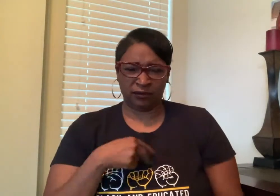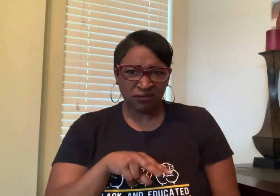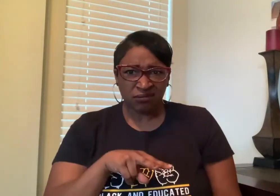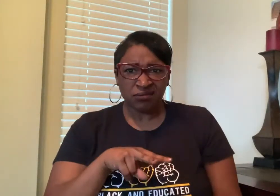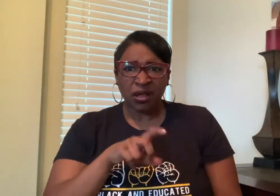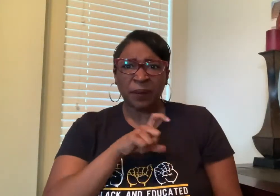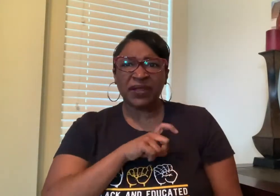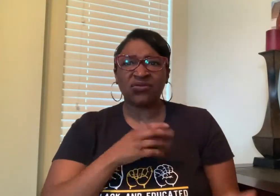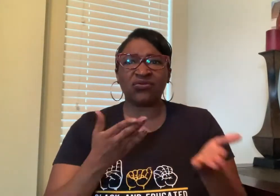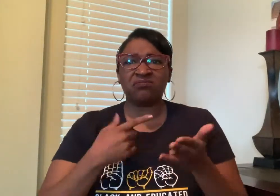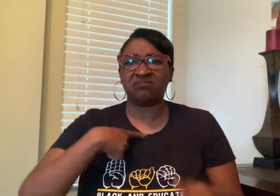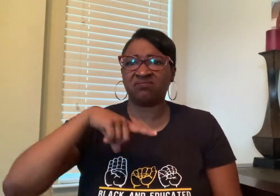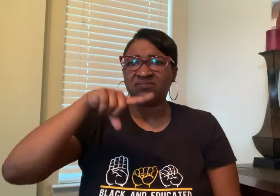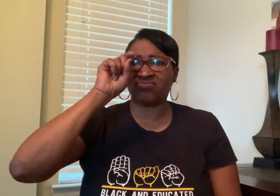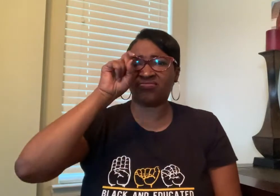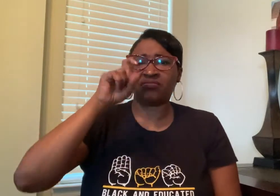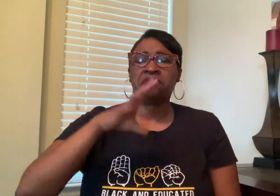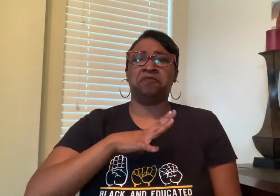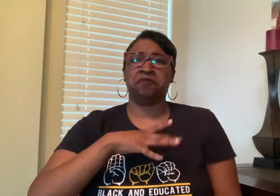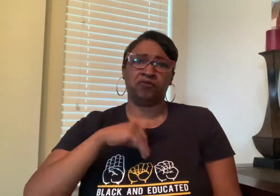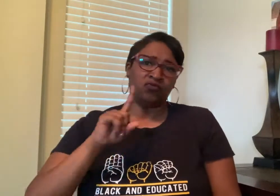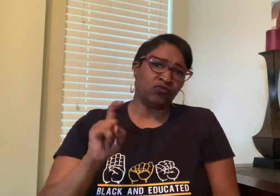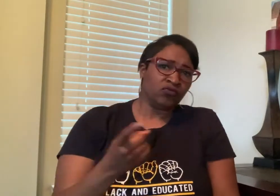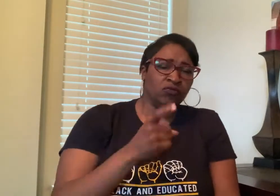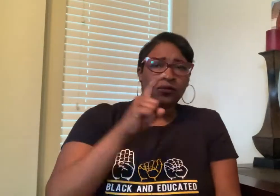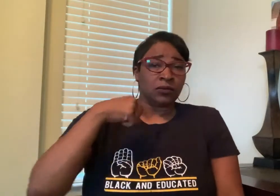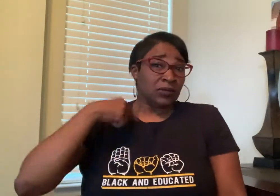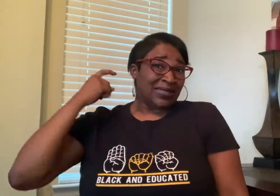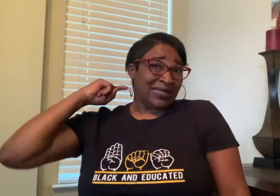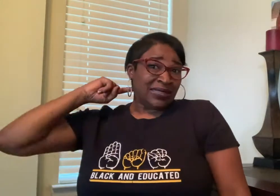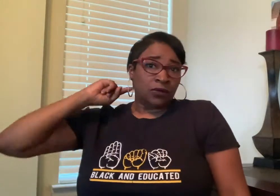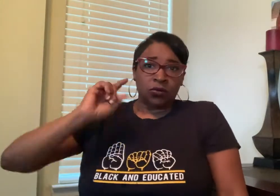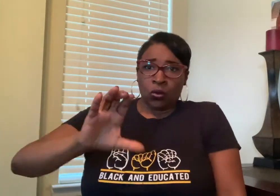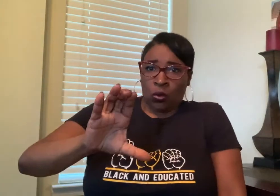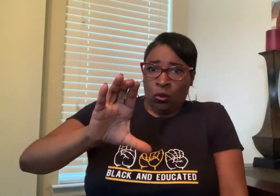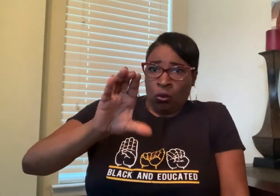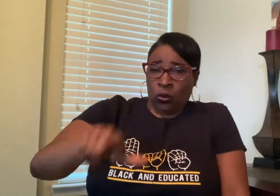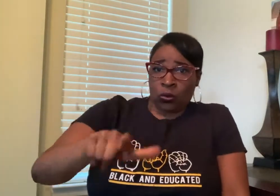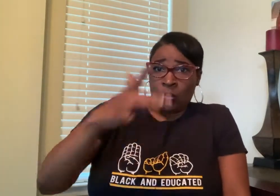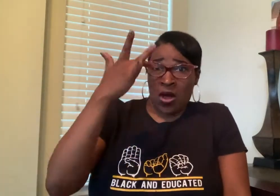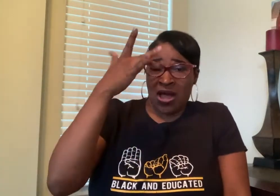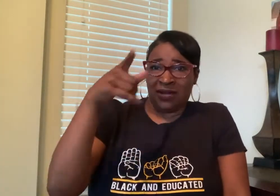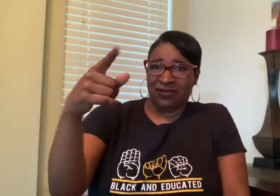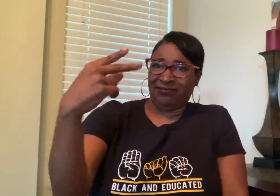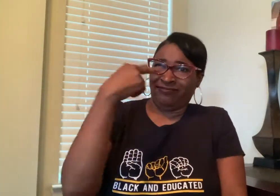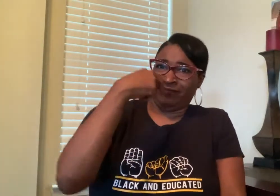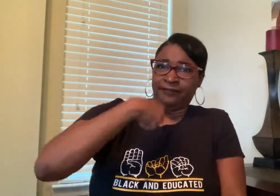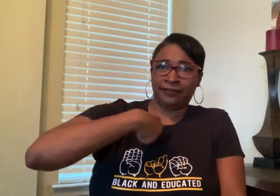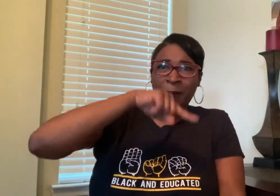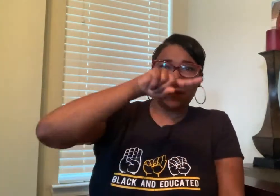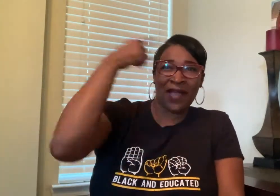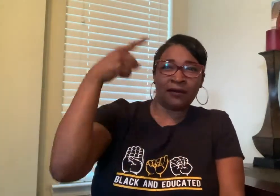I found it completely baffling. I went to the door while thinking to myself that I better keep my cool, all they’ll